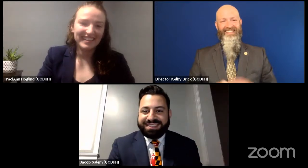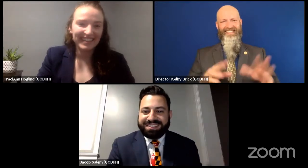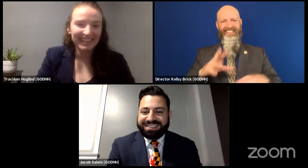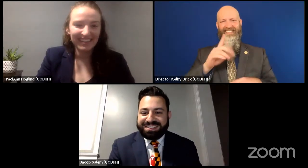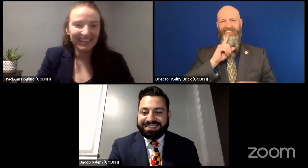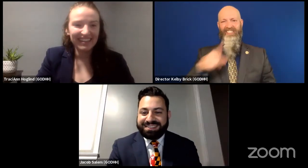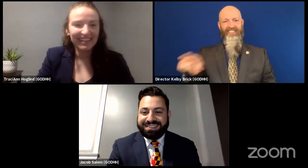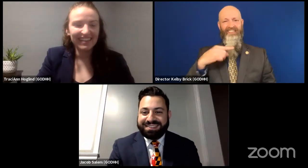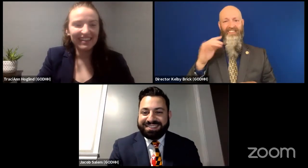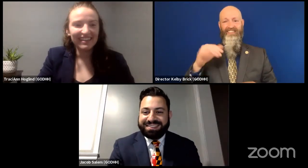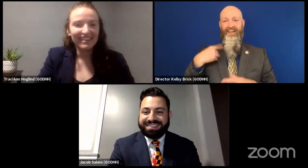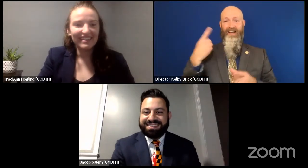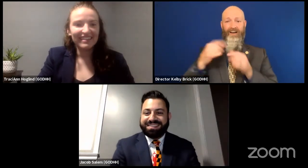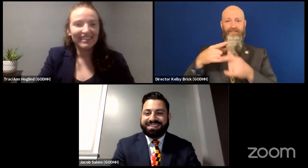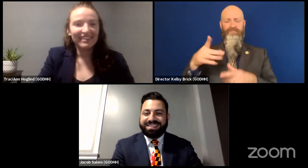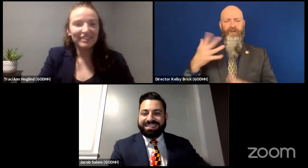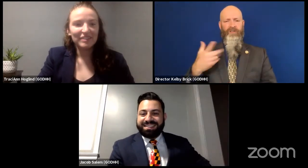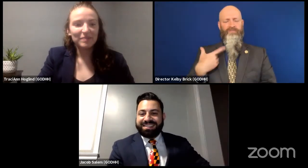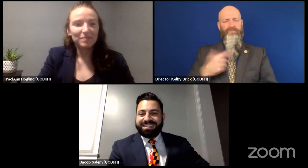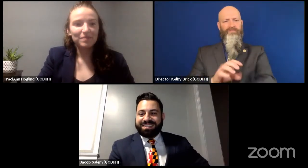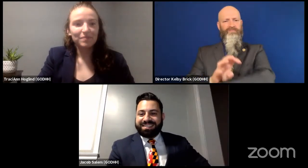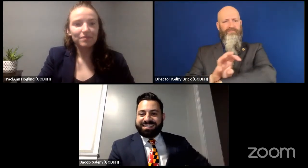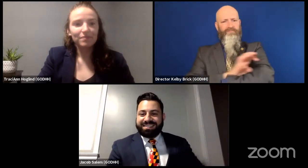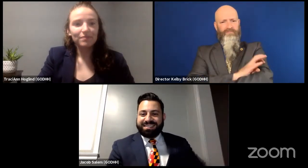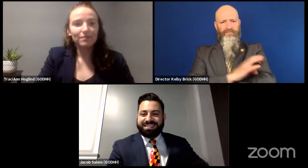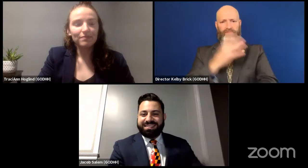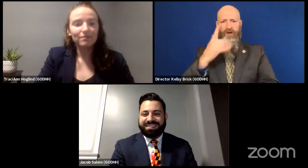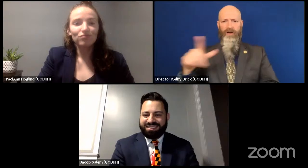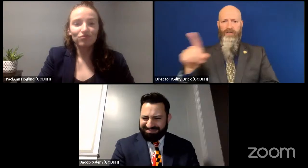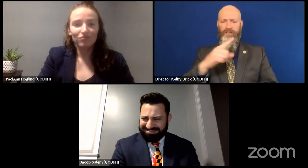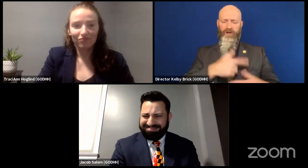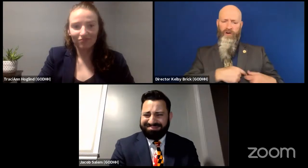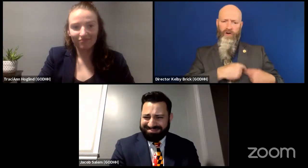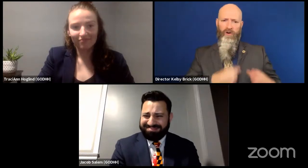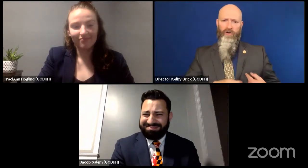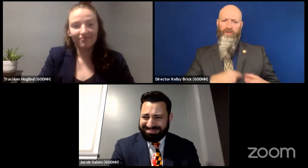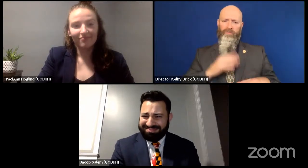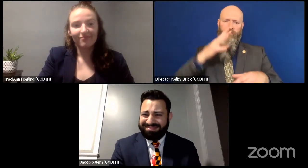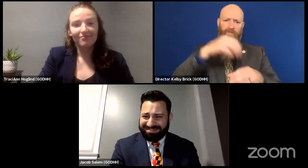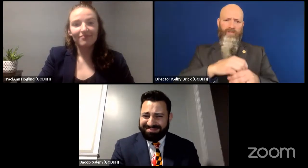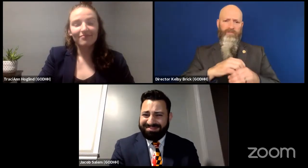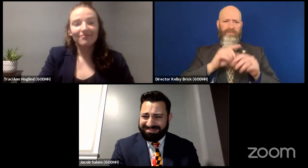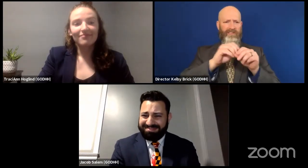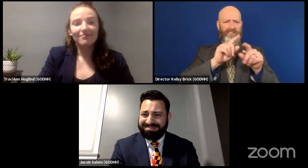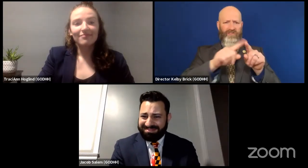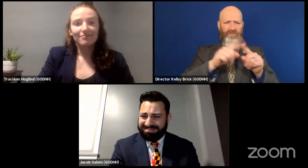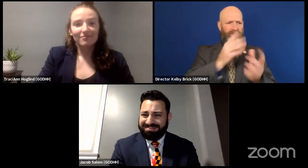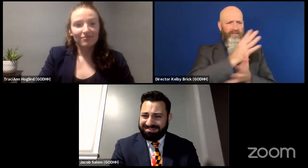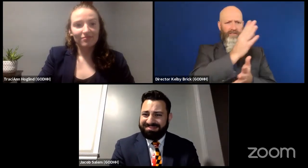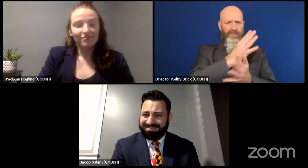everyone had to say. Kelby Brick to be honest, it's awe inspiring to see their heart and